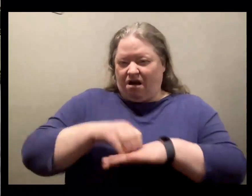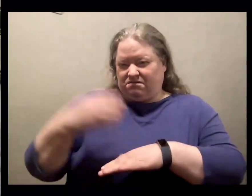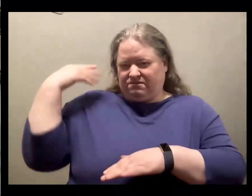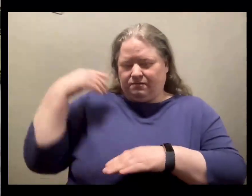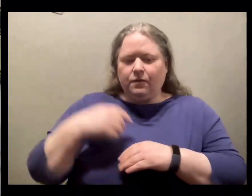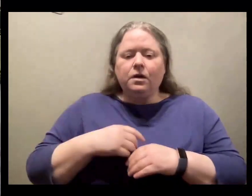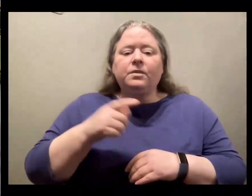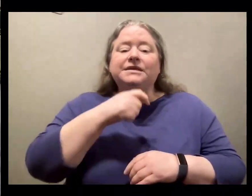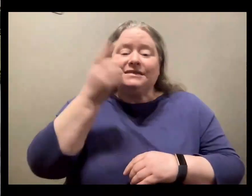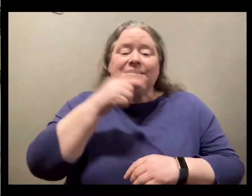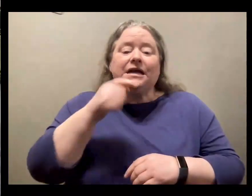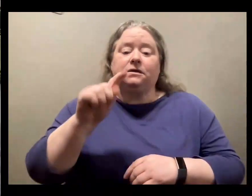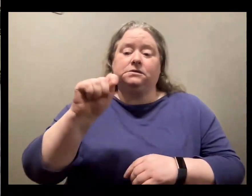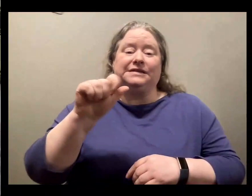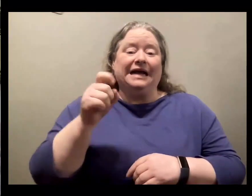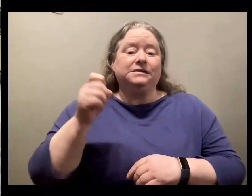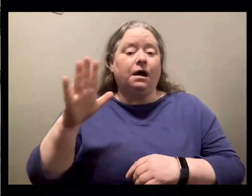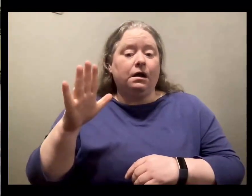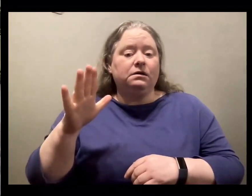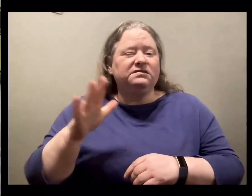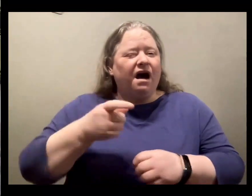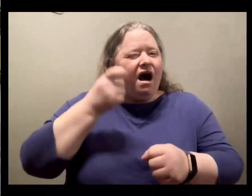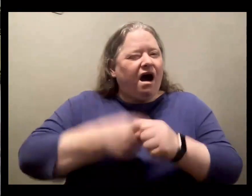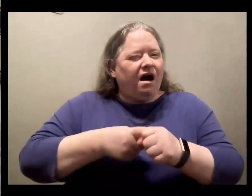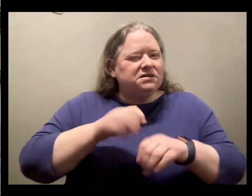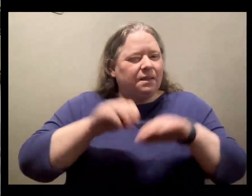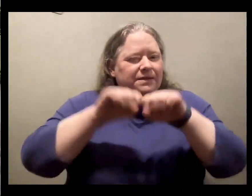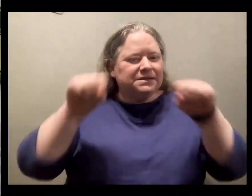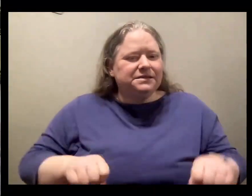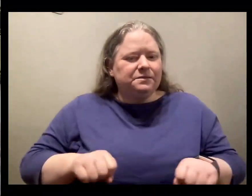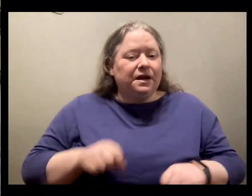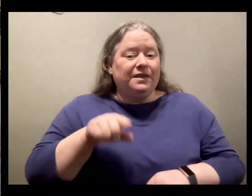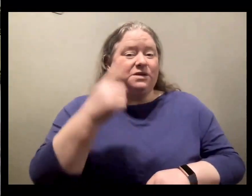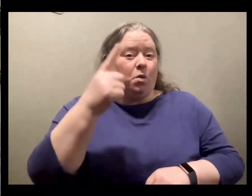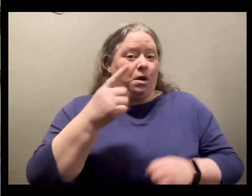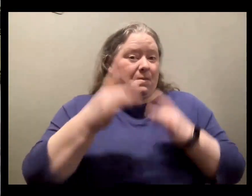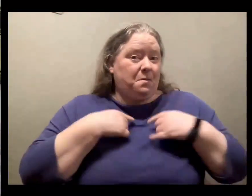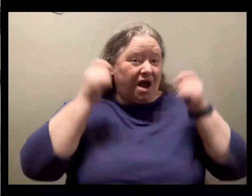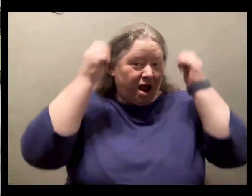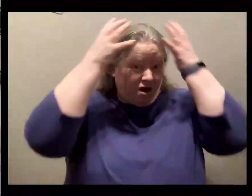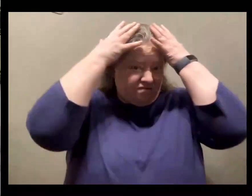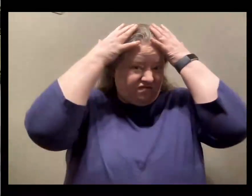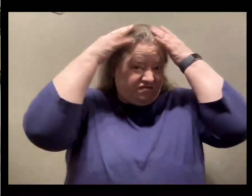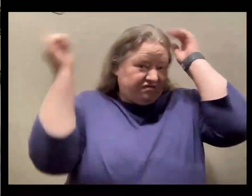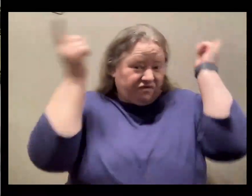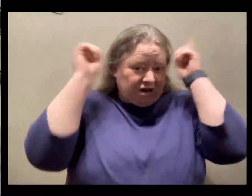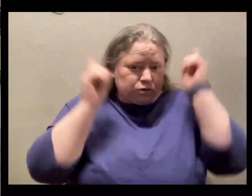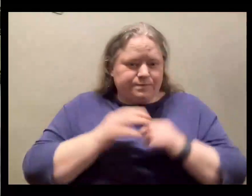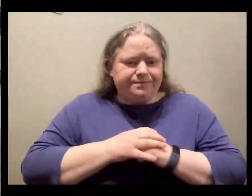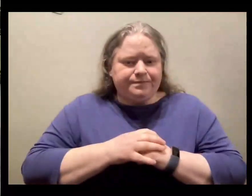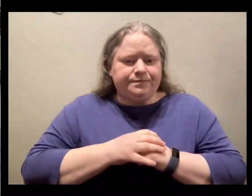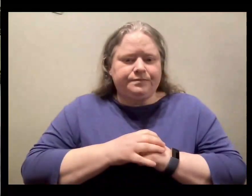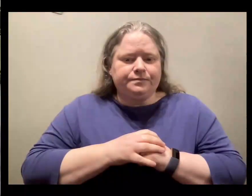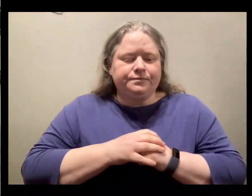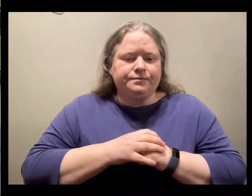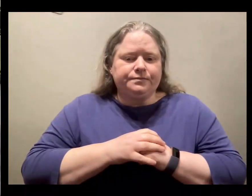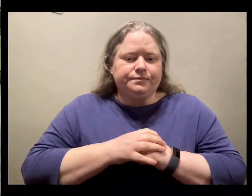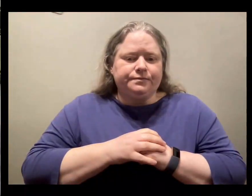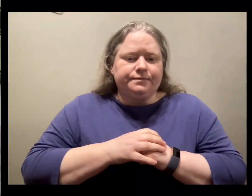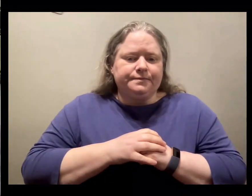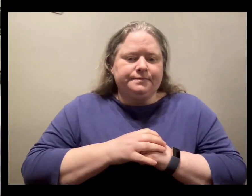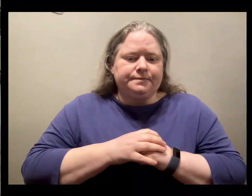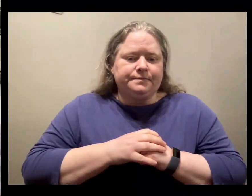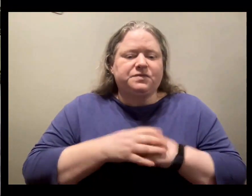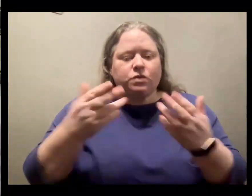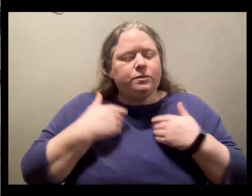But they did say that the Taxol is quite hard on the system - that's the one that makes the hair fall out, as well.